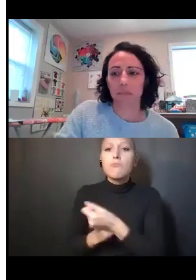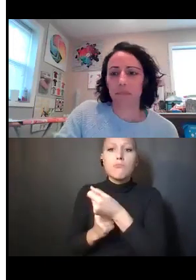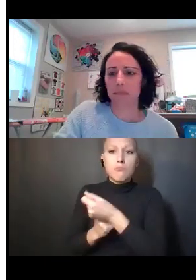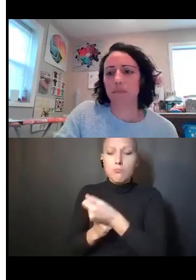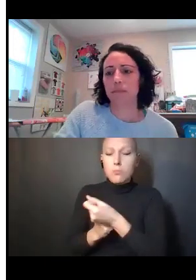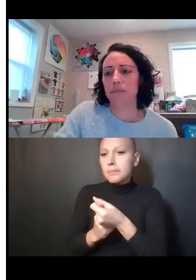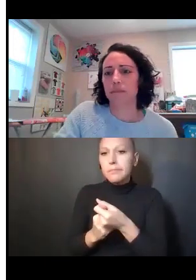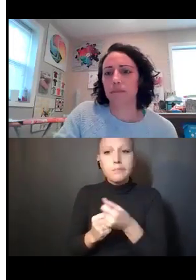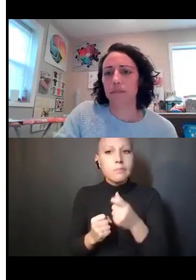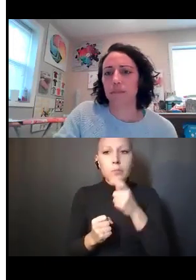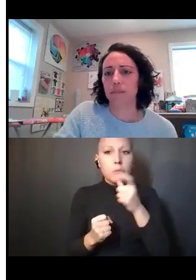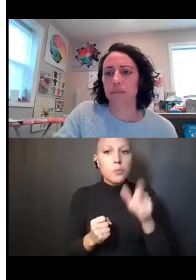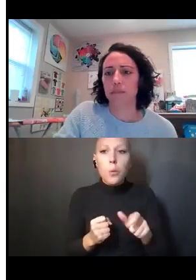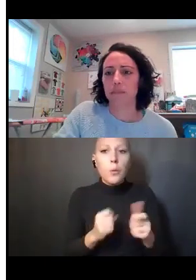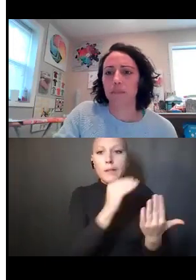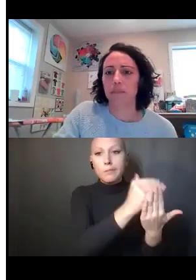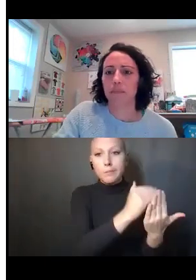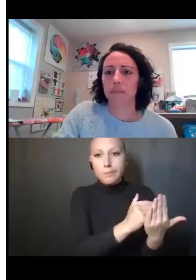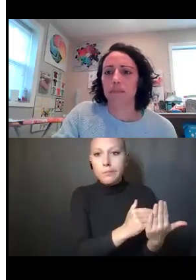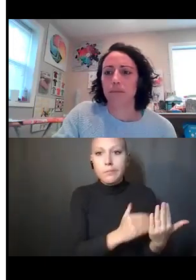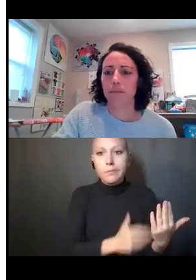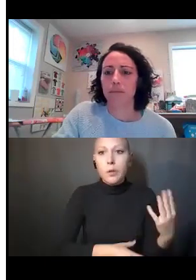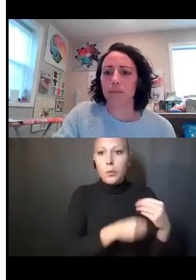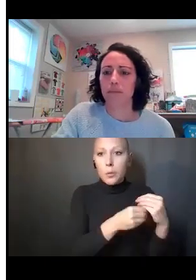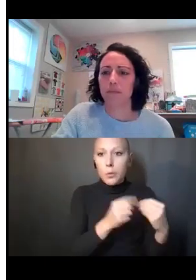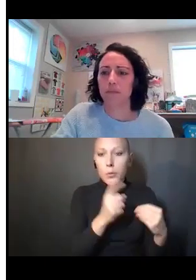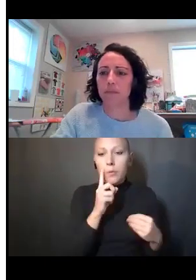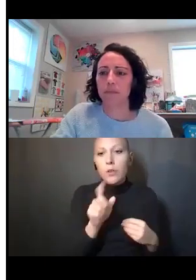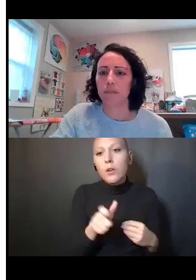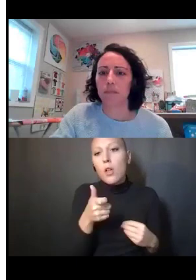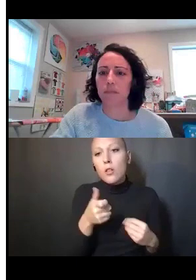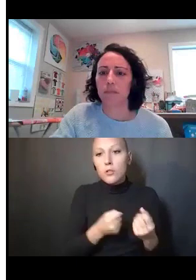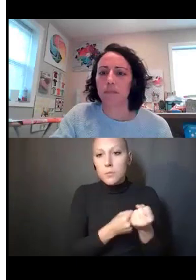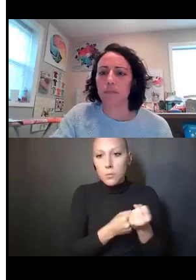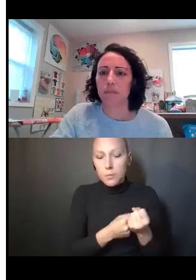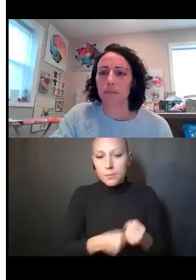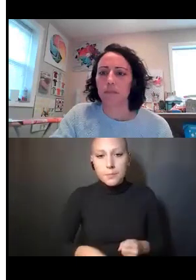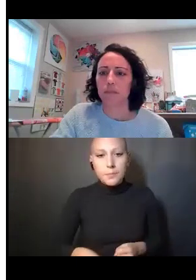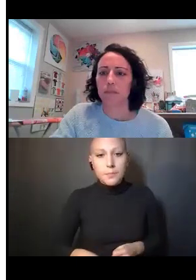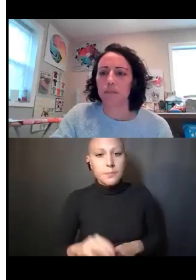Michelle Bulls: So there was another question too. I think someone wanted to confirm